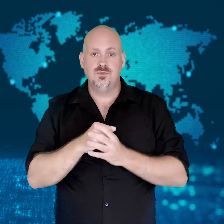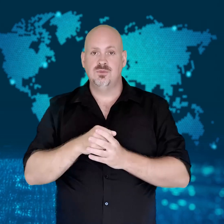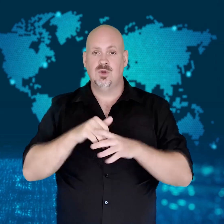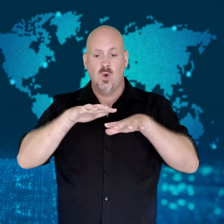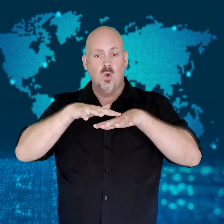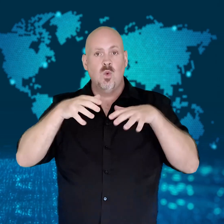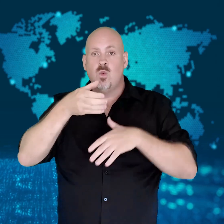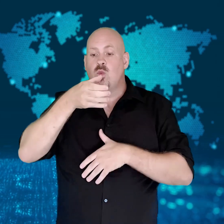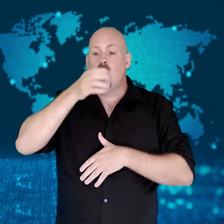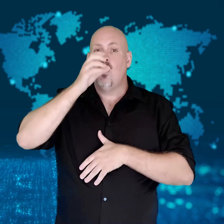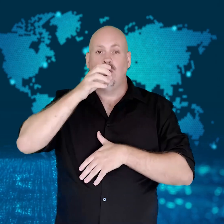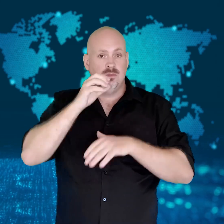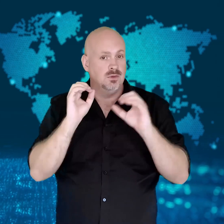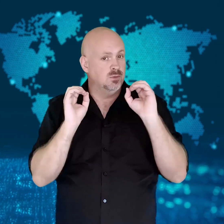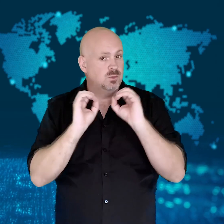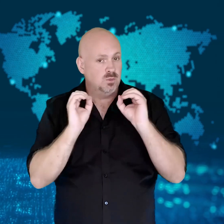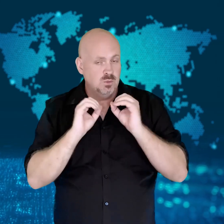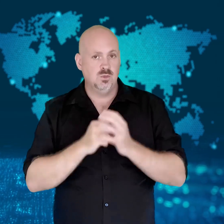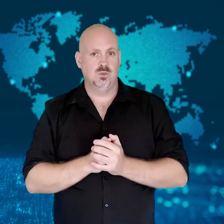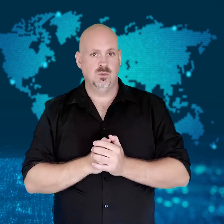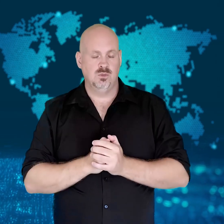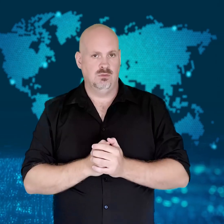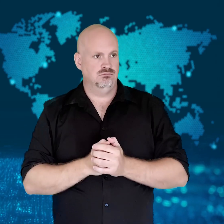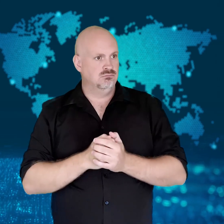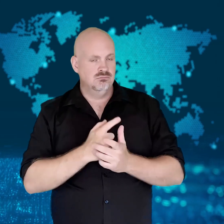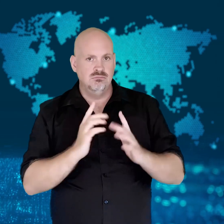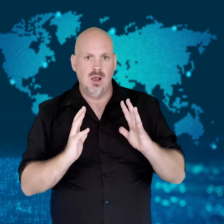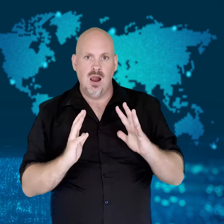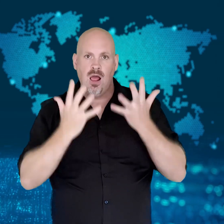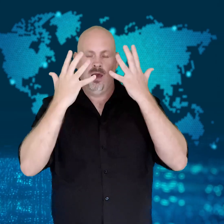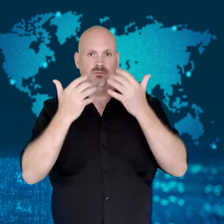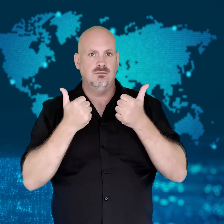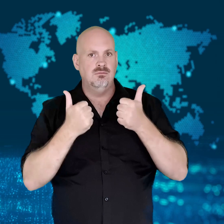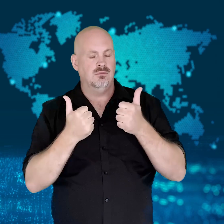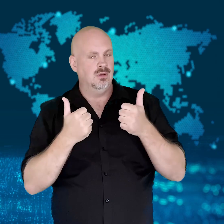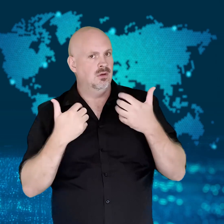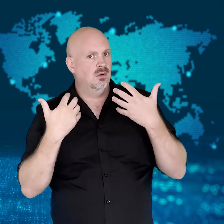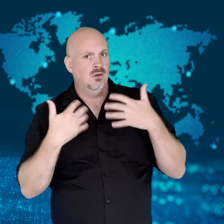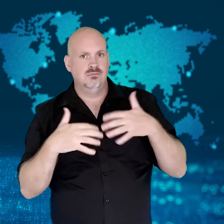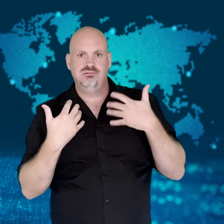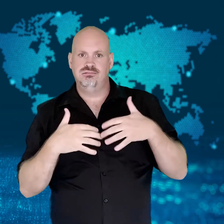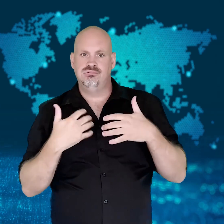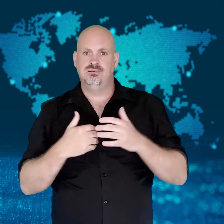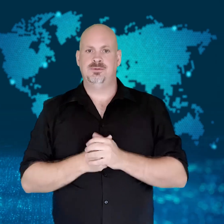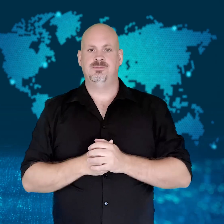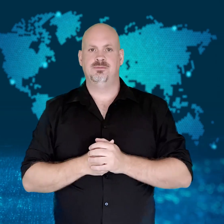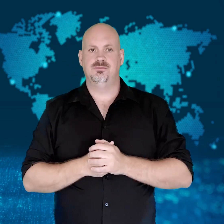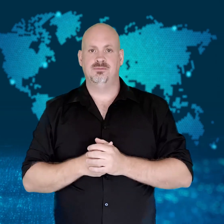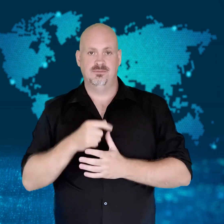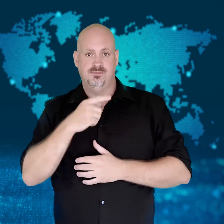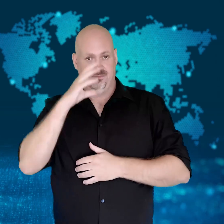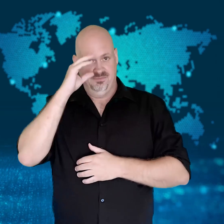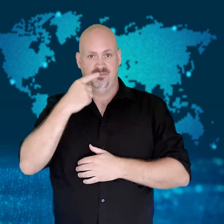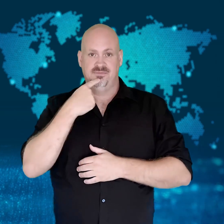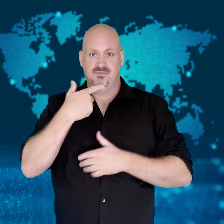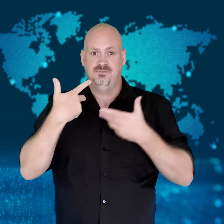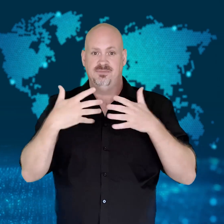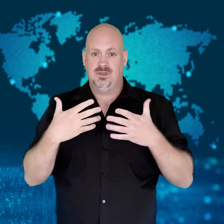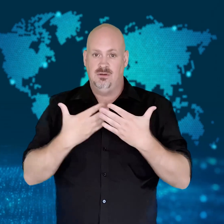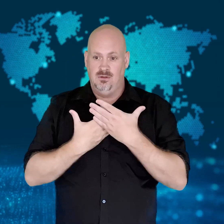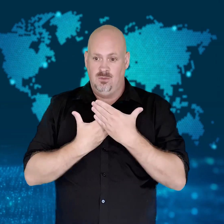He reported that he lost ten pounds in the eleven days he was floating in the sea.